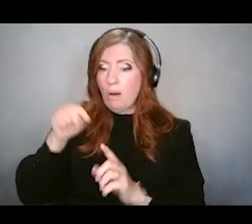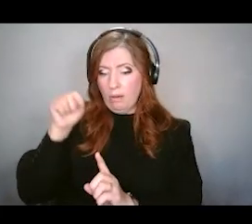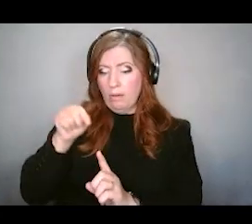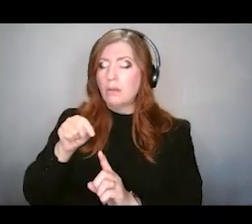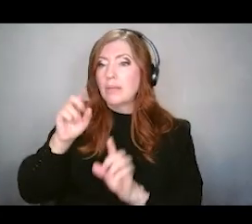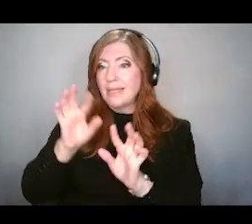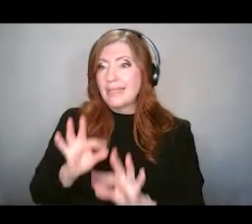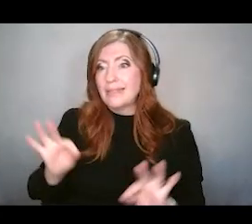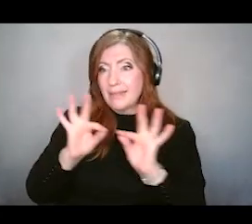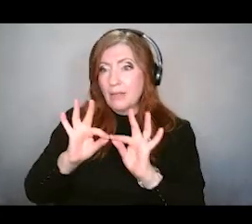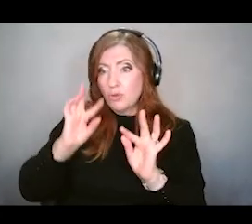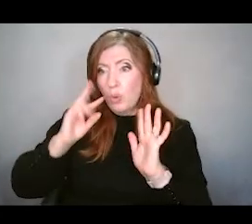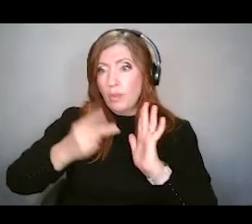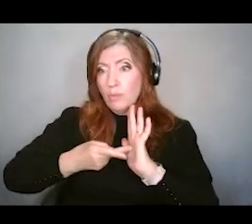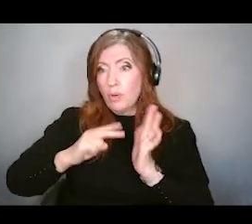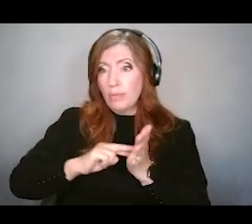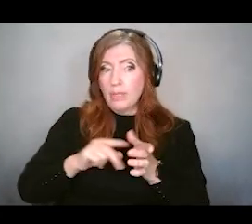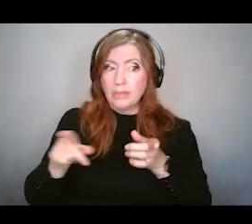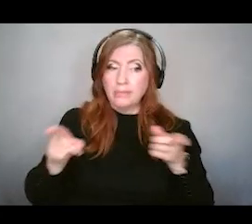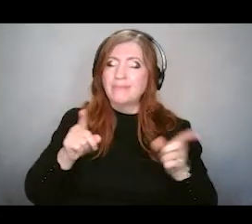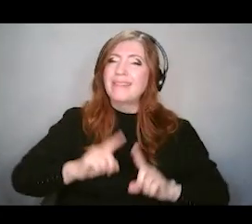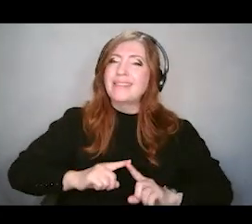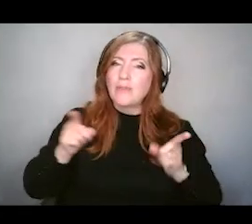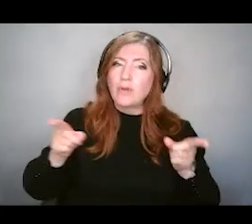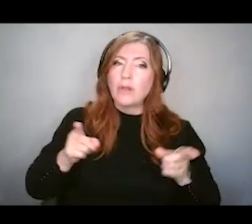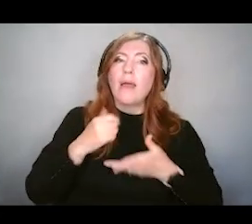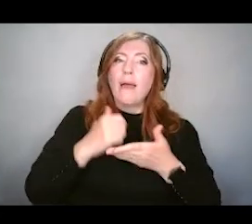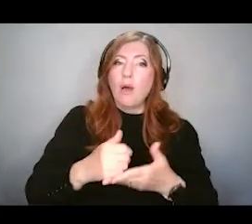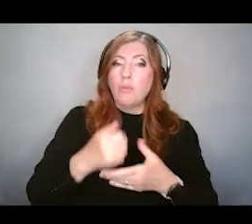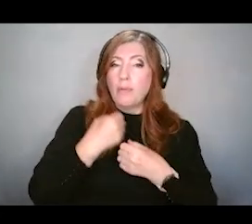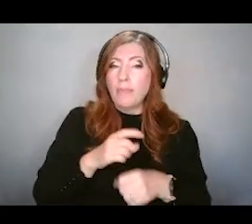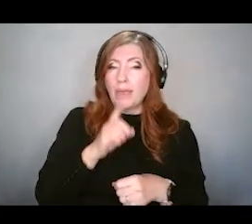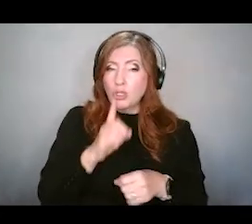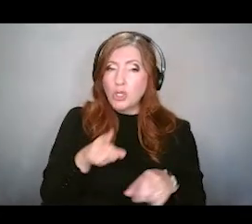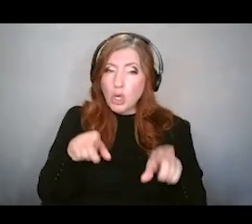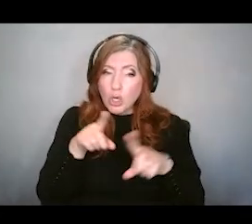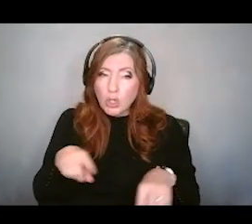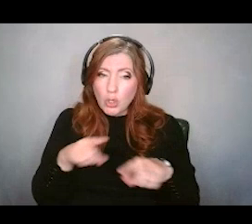This distinction helps ensure you’re collecting the right amount of information, using it